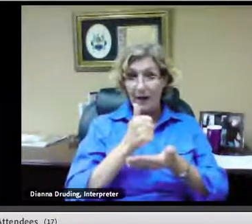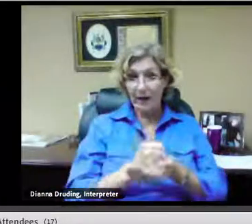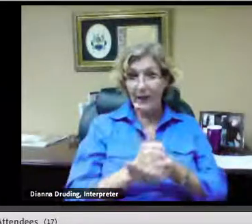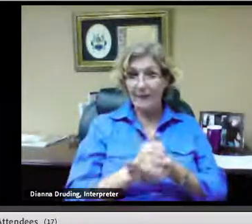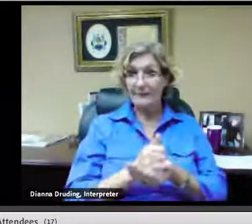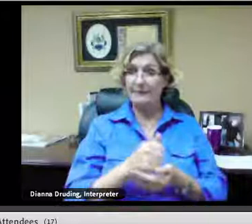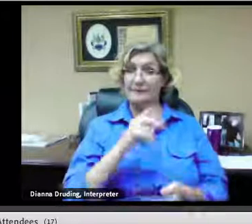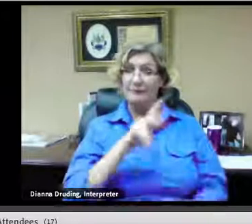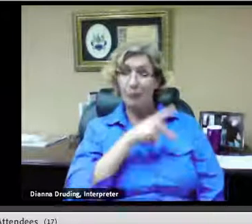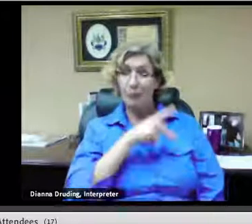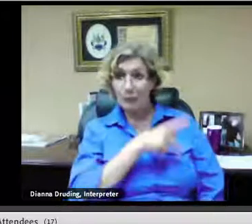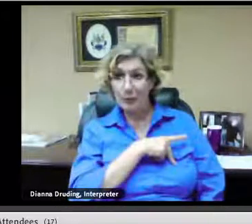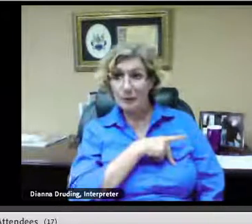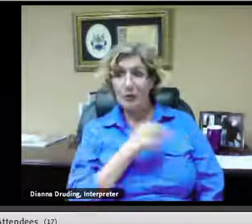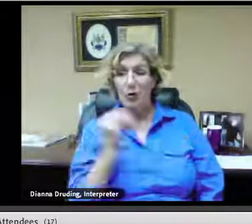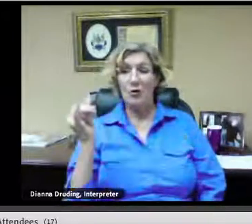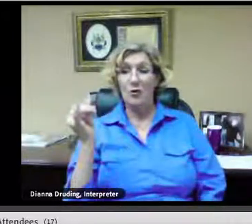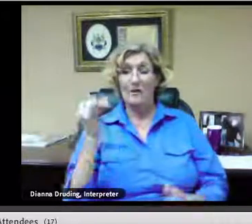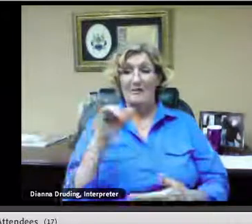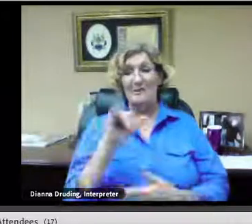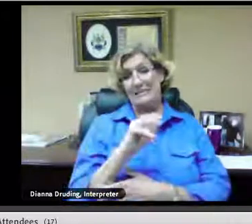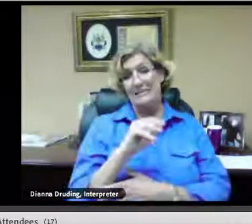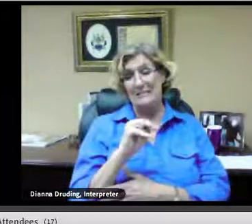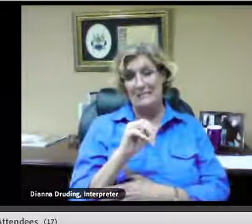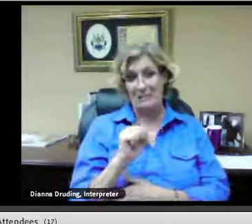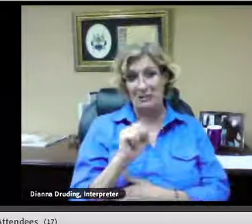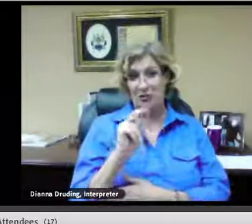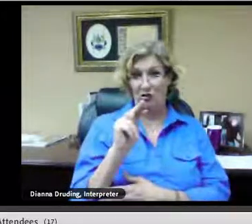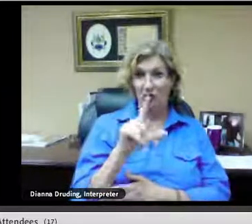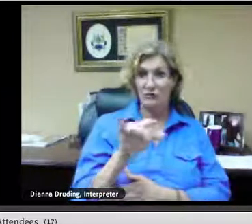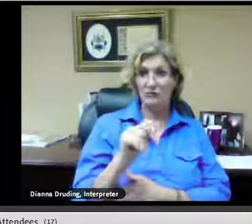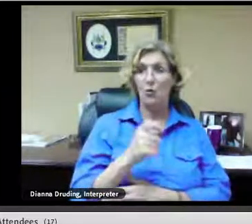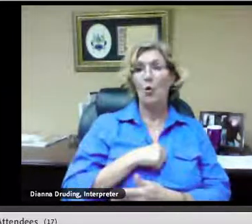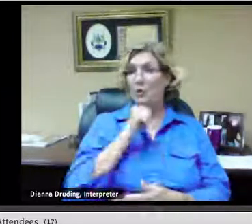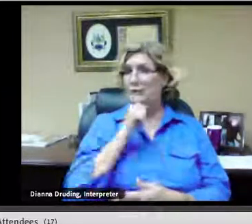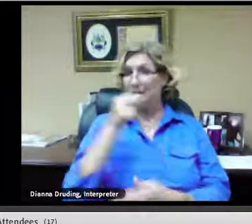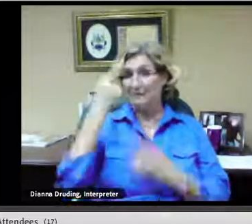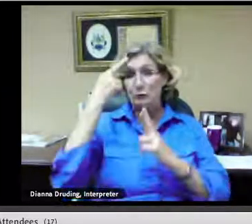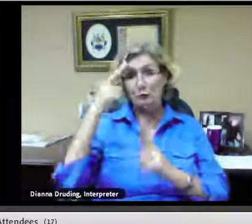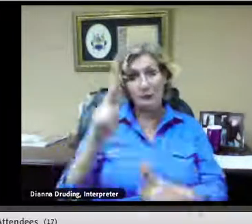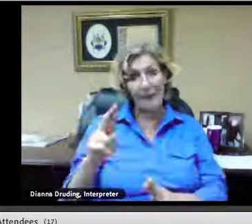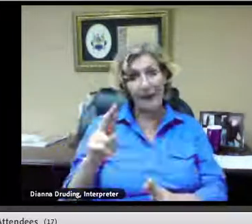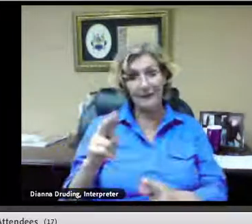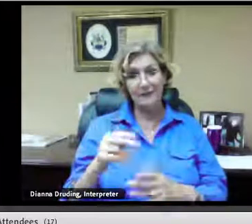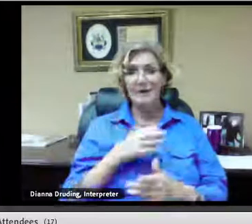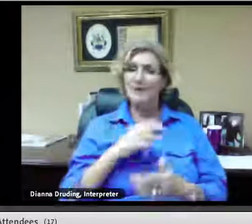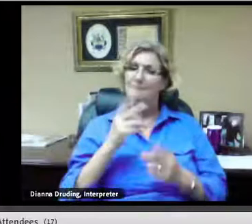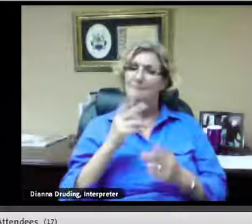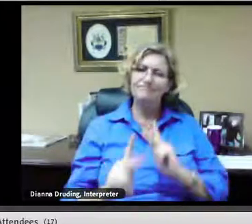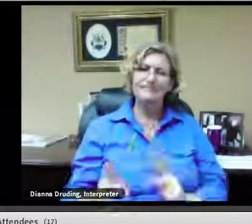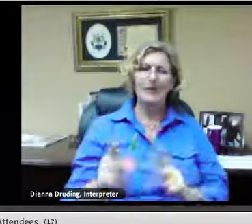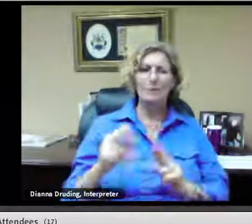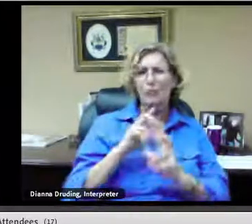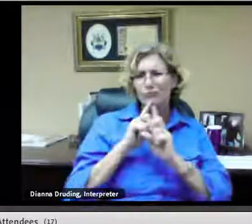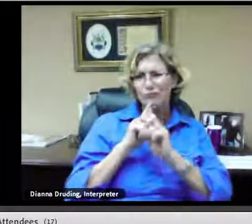to their own disabilities and abilities varies. The student that I mentioned to you, John, who has cerebral palsy and a wheelchair, he frames